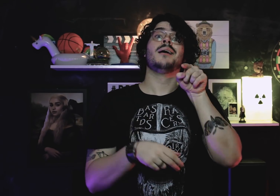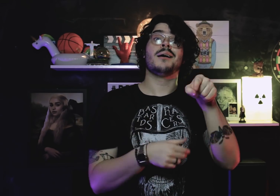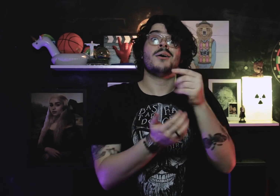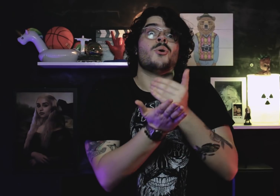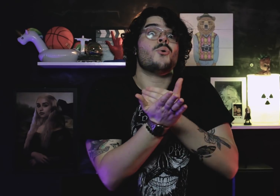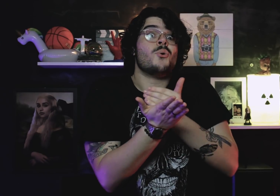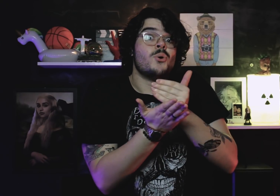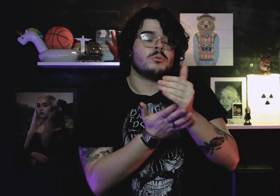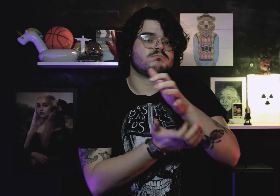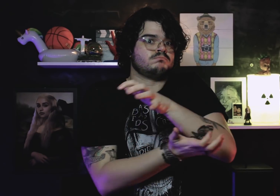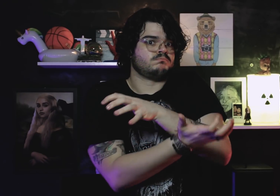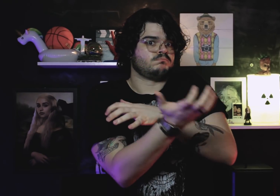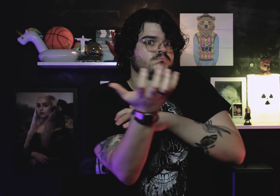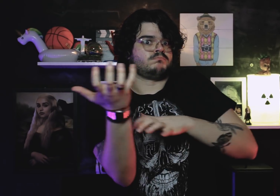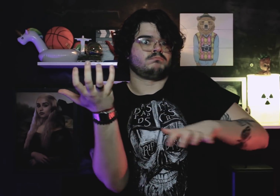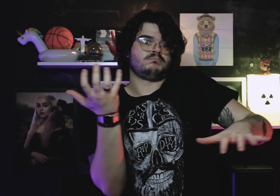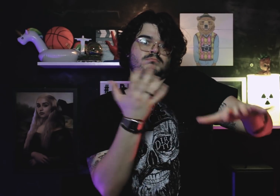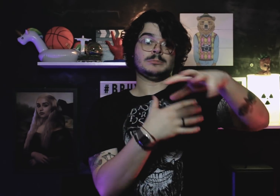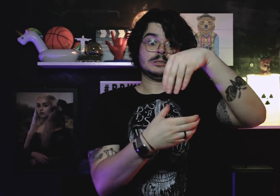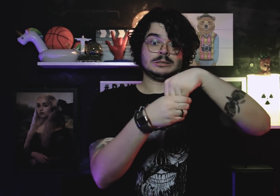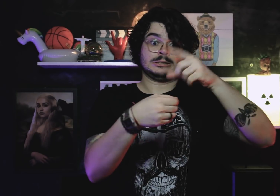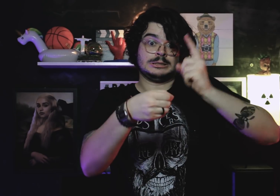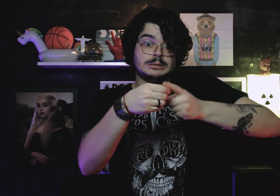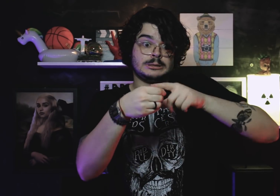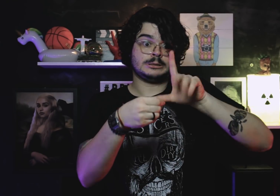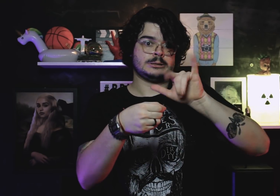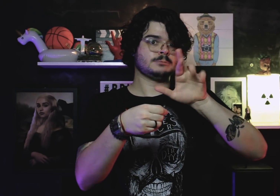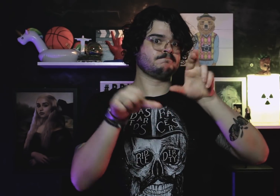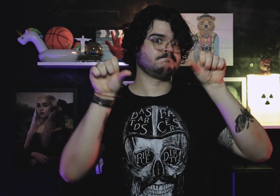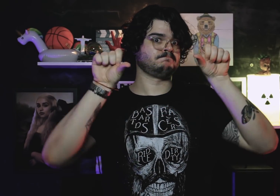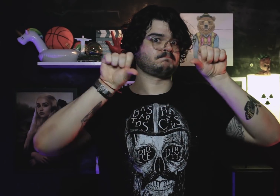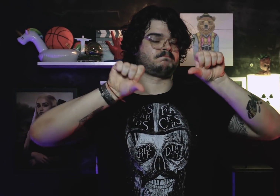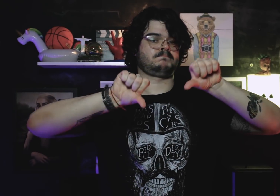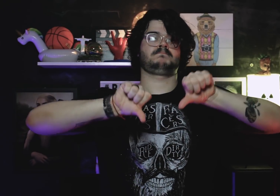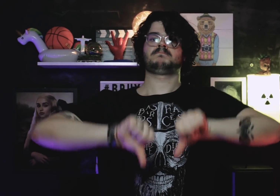things started to get ugly in the village of Blair,